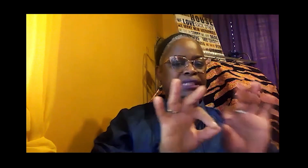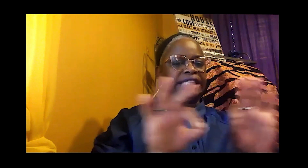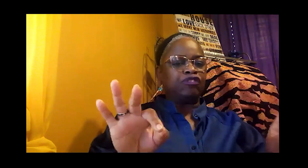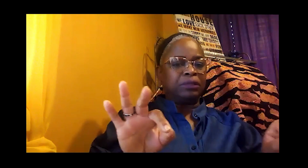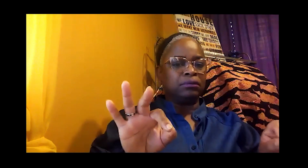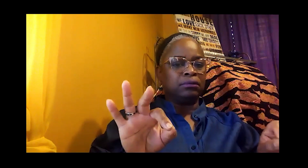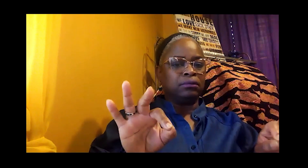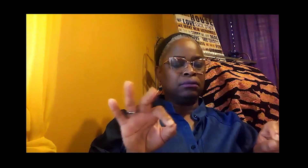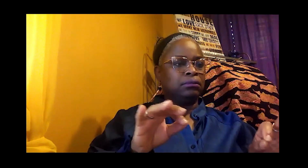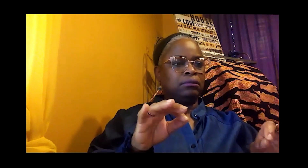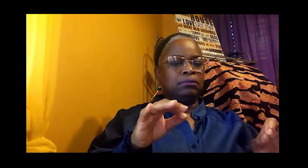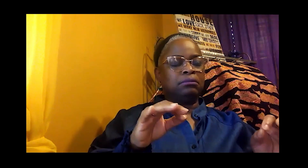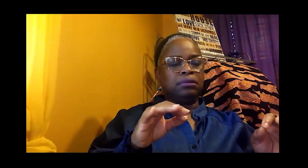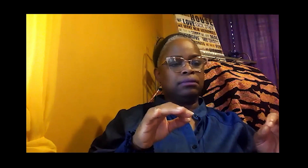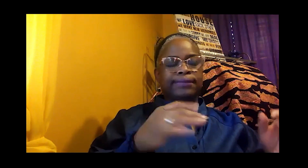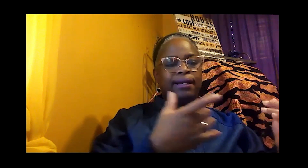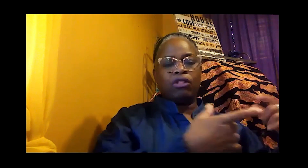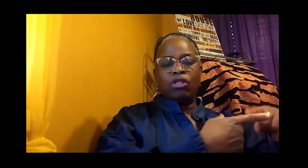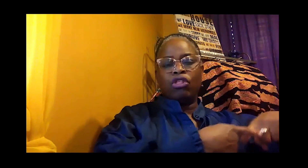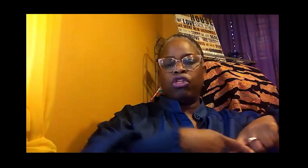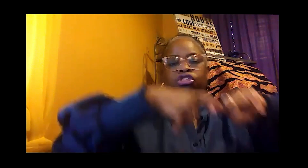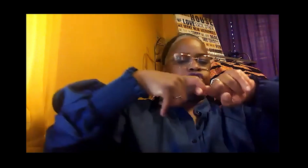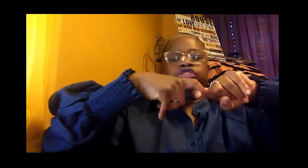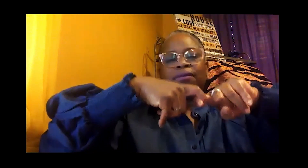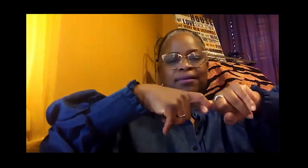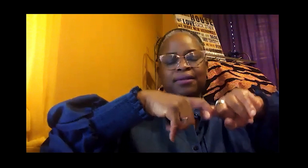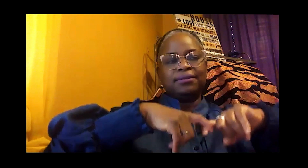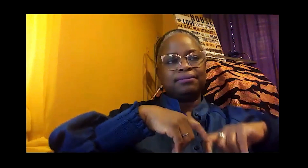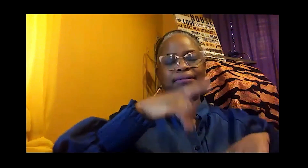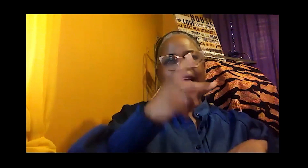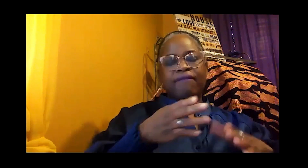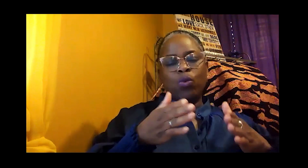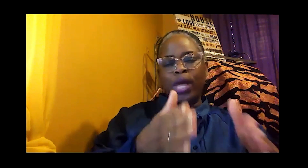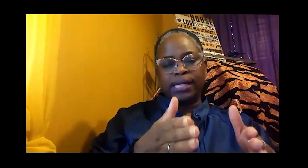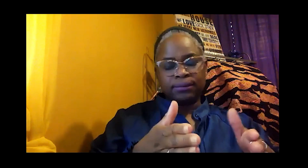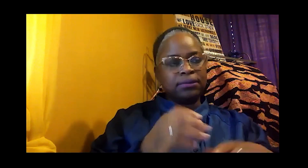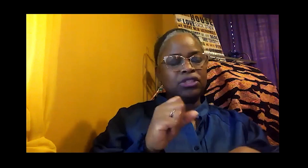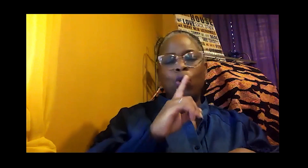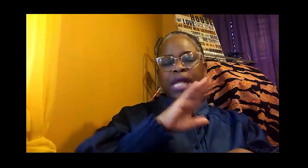the MA program majoring in deaf education, but somewhere along the line, that was put on hold.